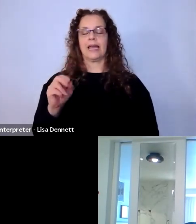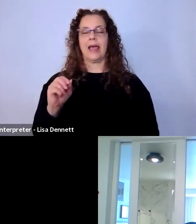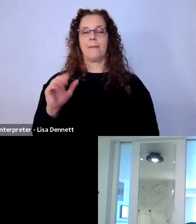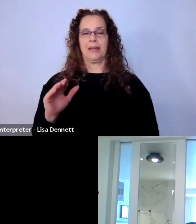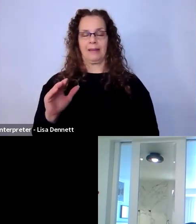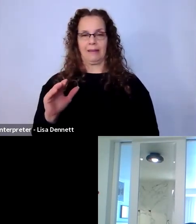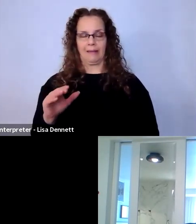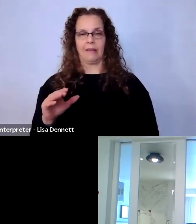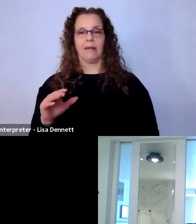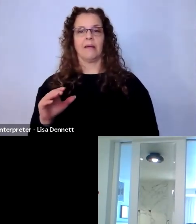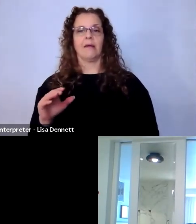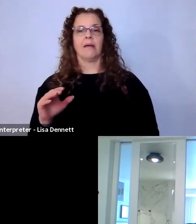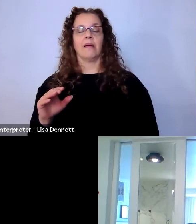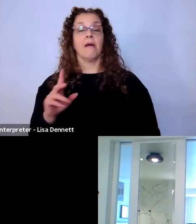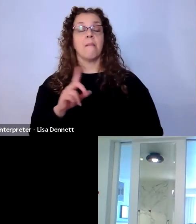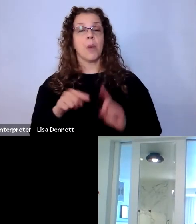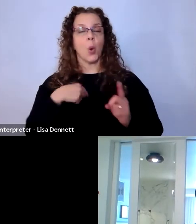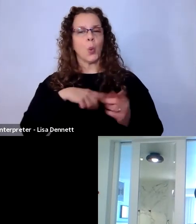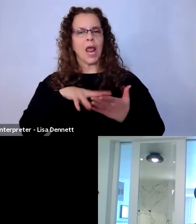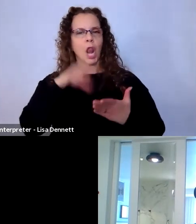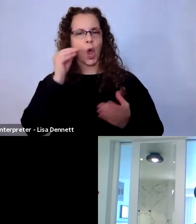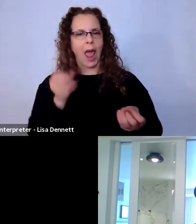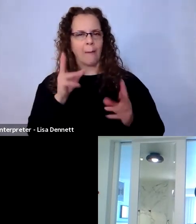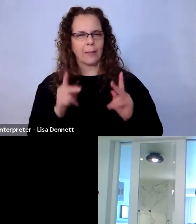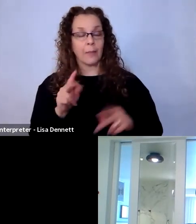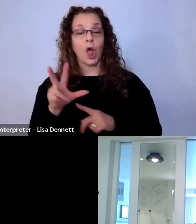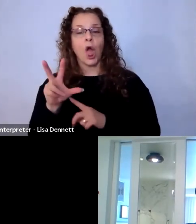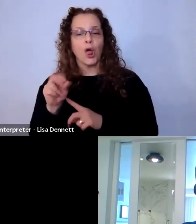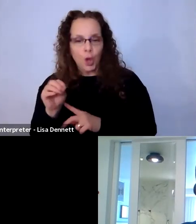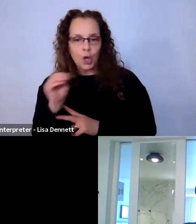So what this meant that people are getting more people who don't necessarily